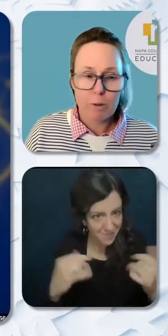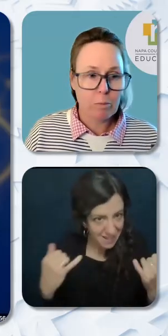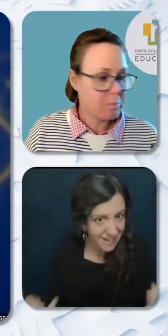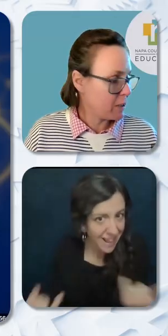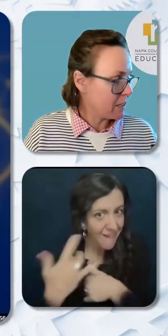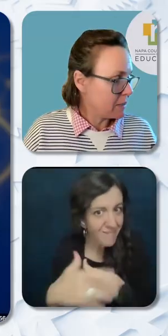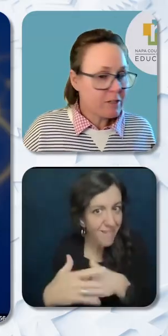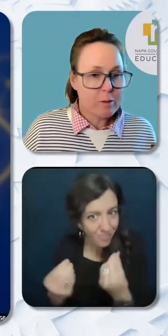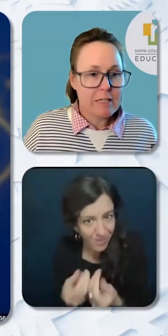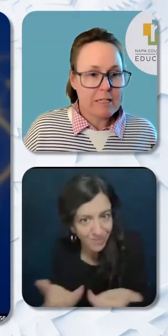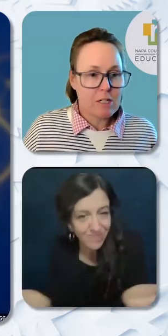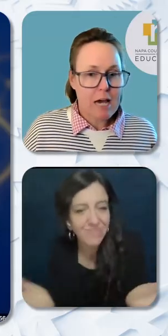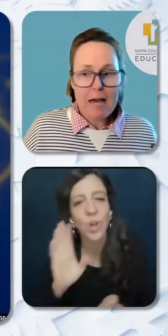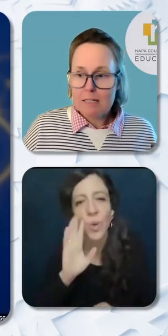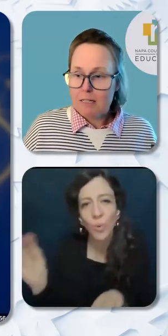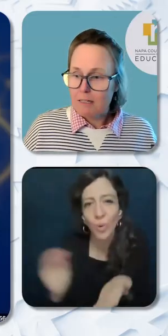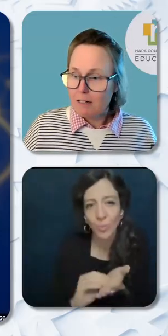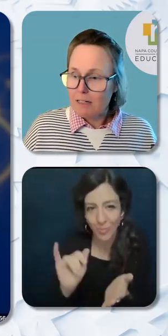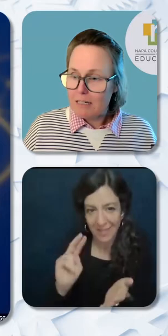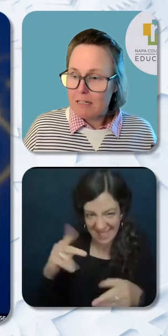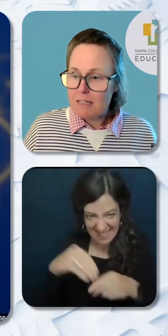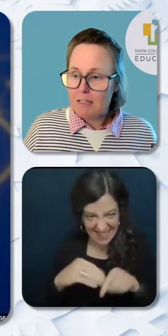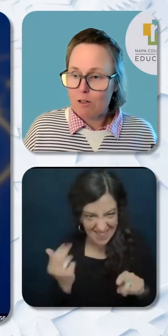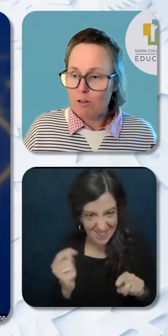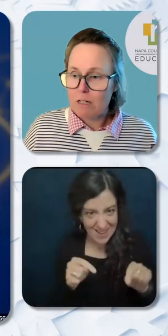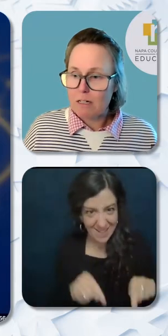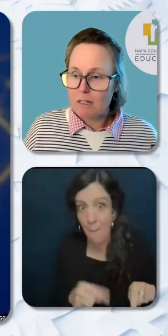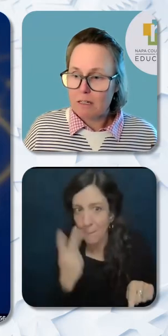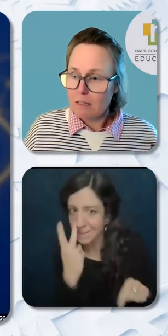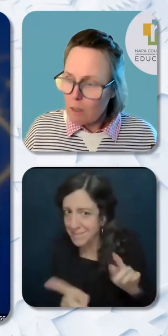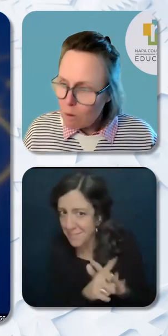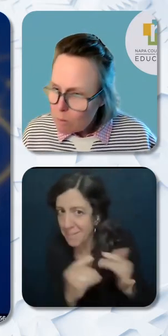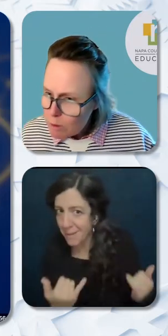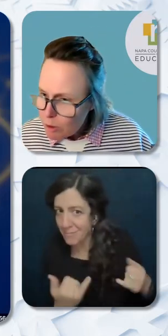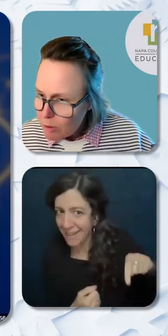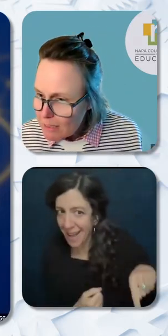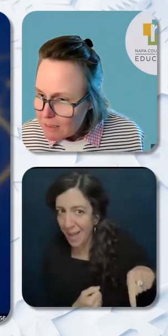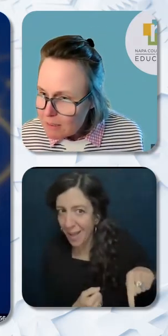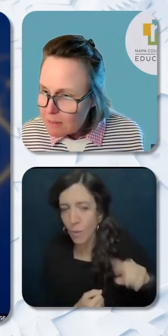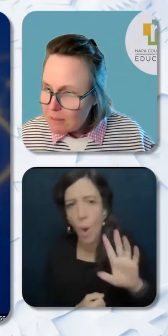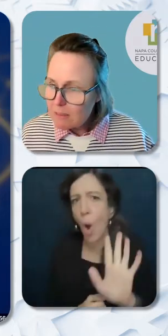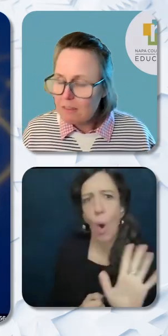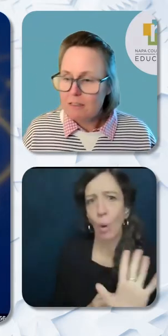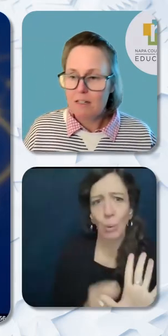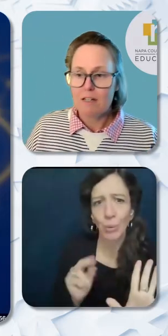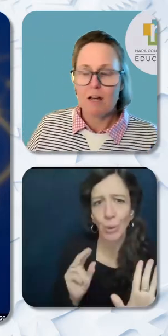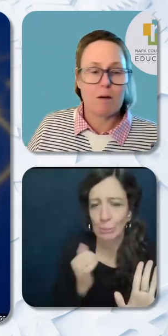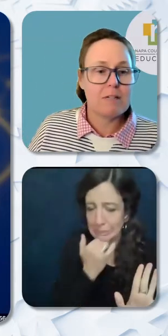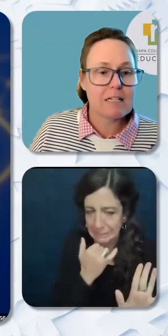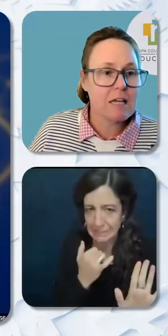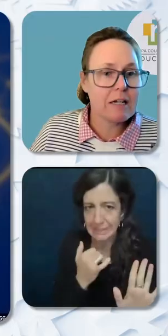and we will be putting a link to it in the chat. There it is, so you can… oh, no, no, no, that's the…